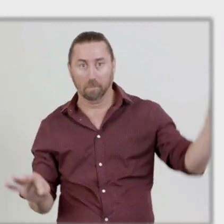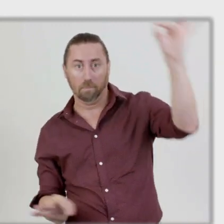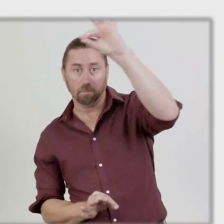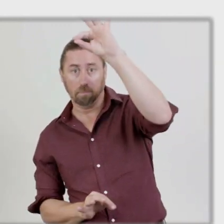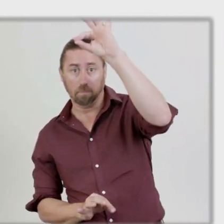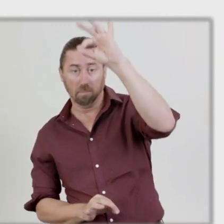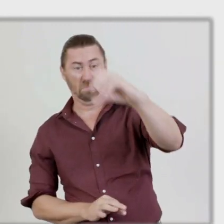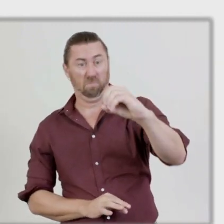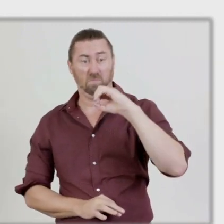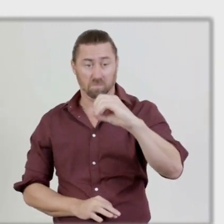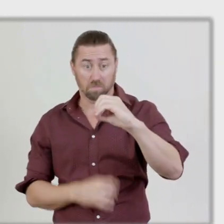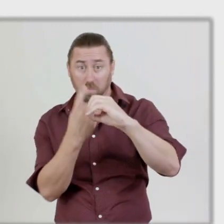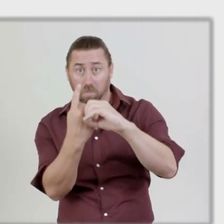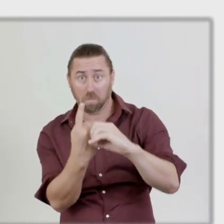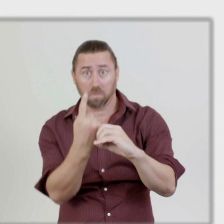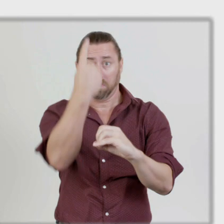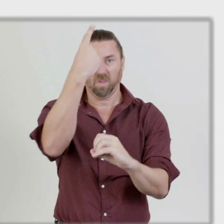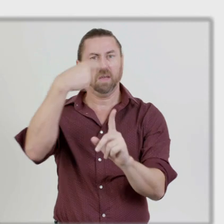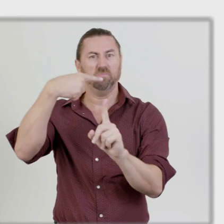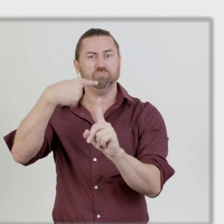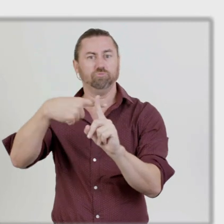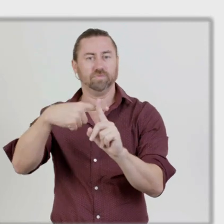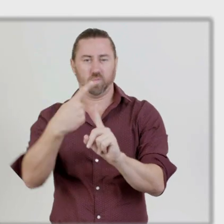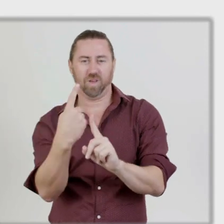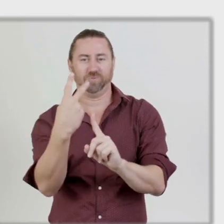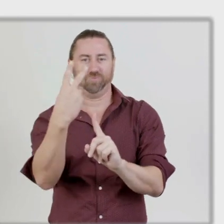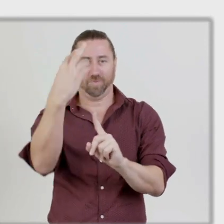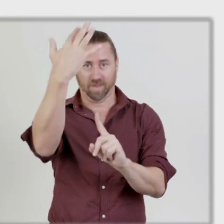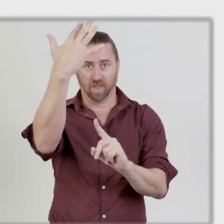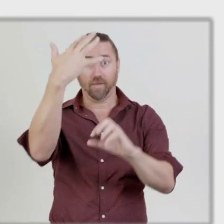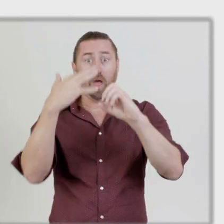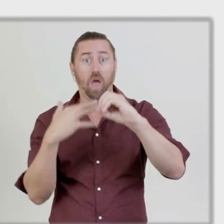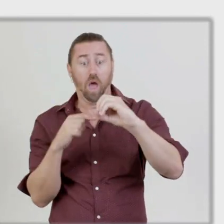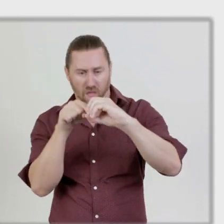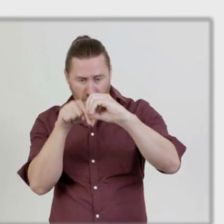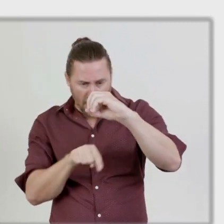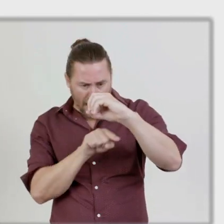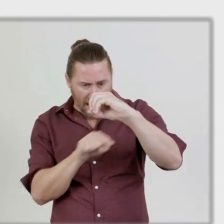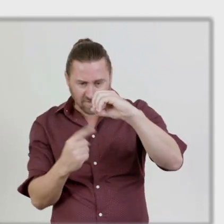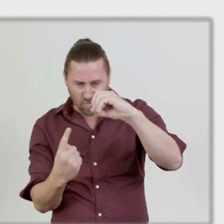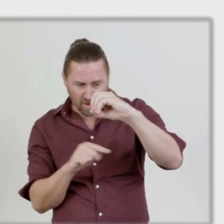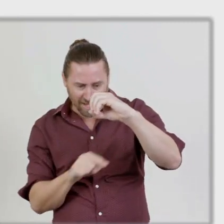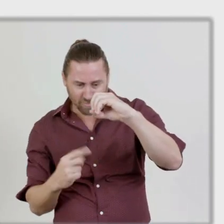The numbers above zero are positive numbers, and numbers below zero are negative numbers.